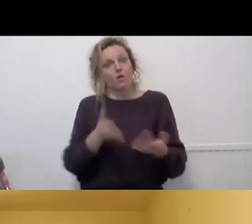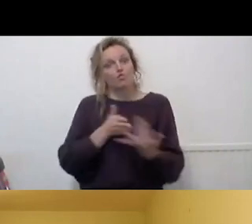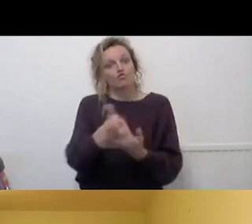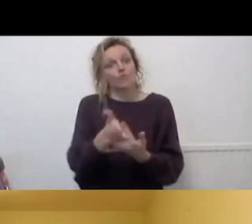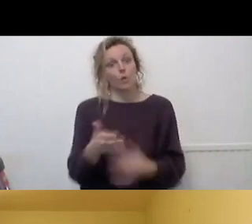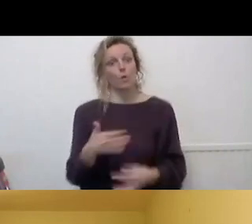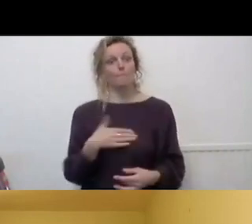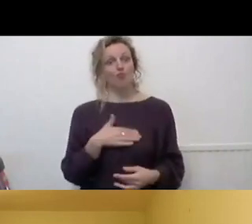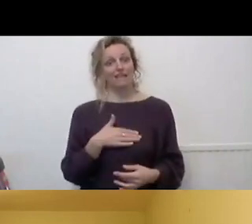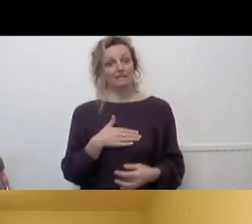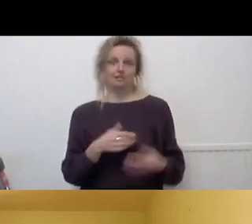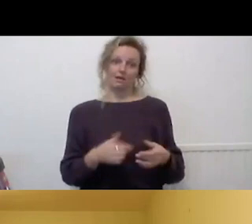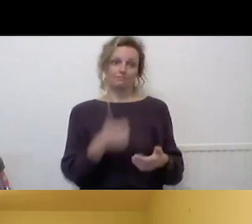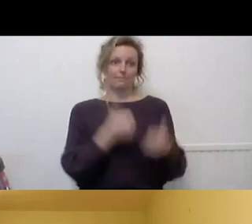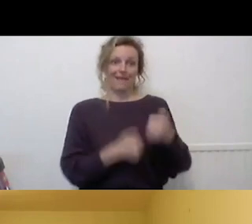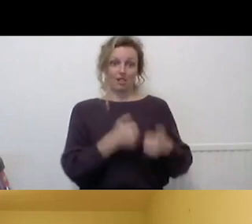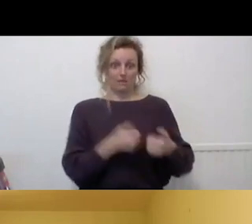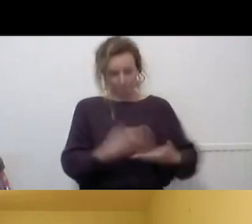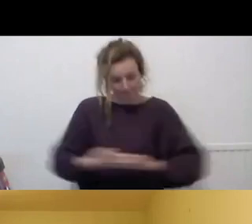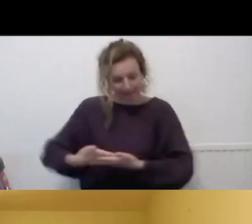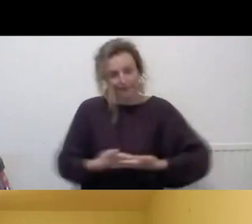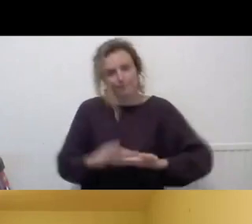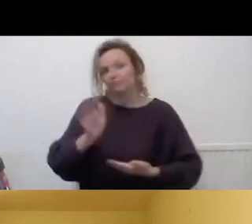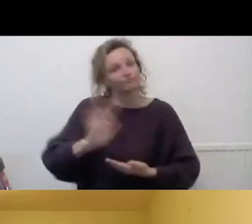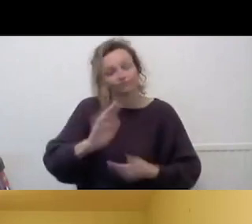you know, it's very similar that our lives and we've done because now we can use our phones for